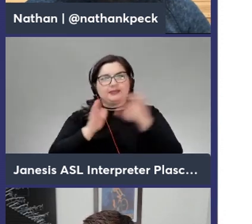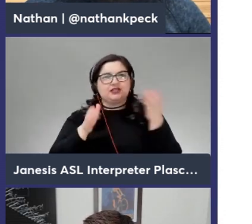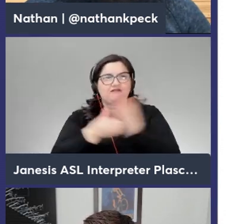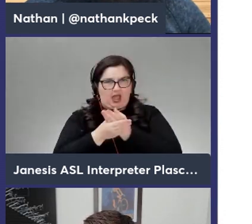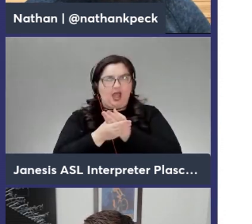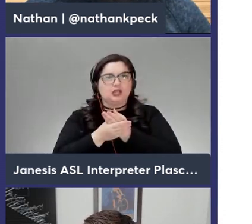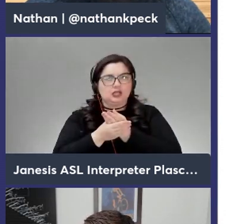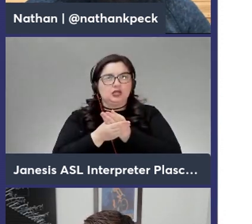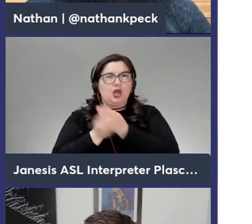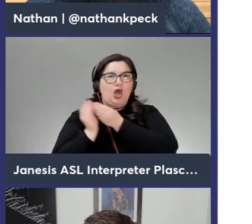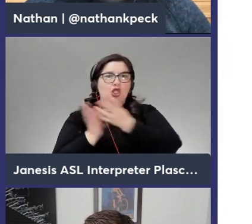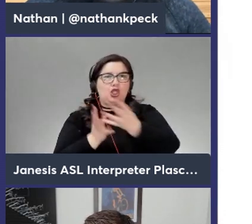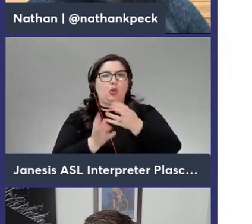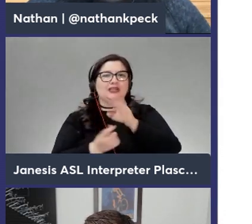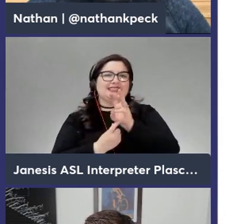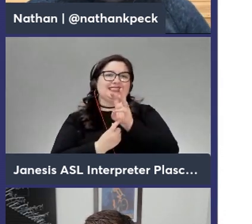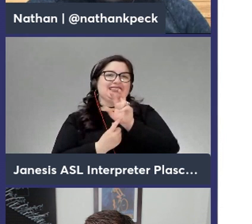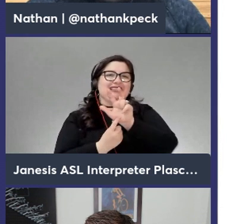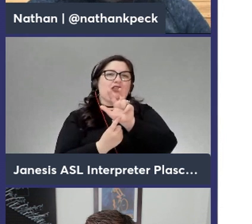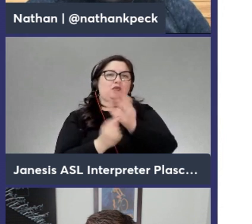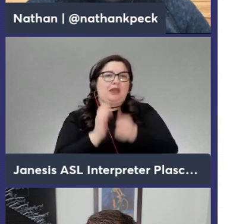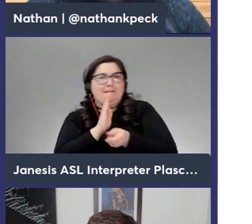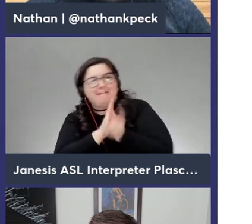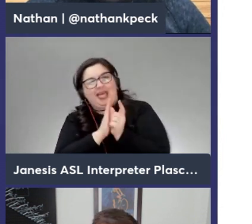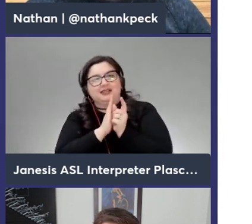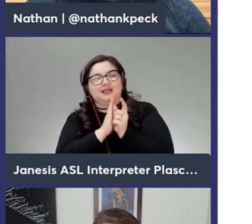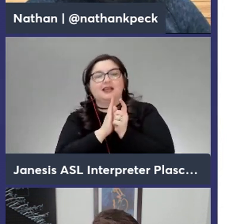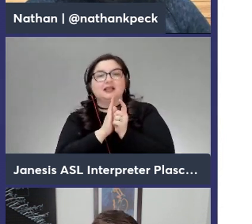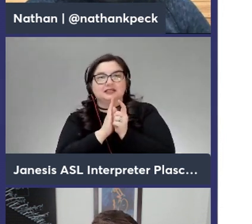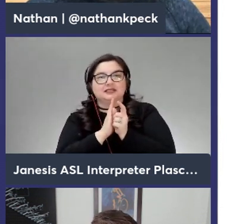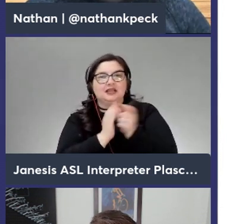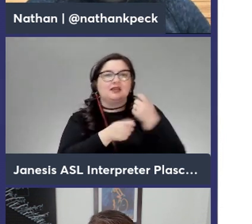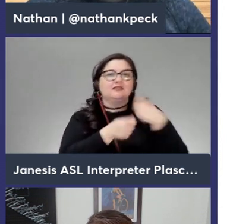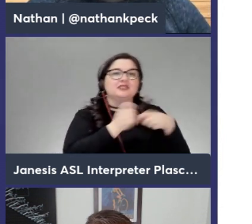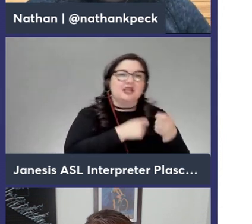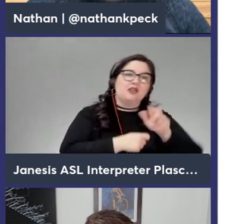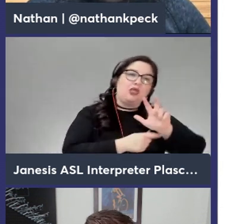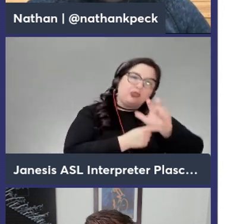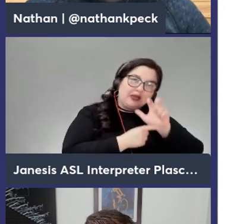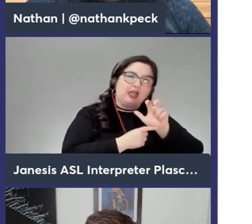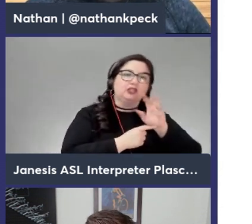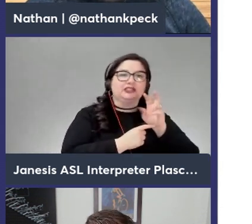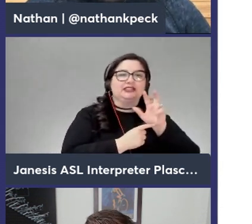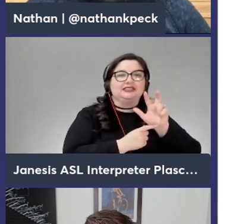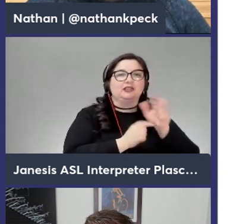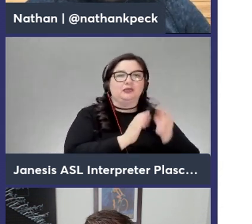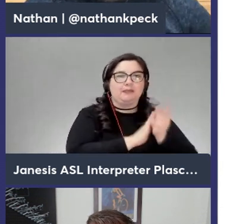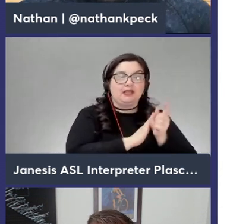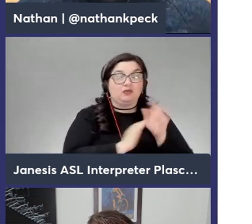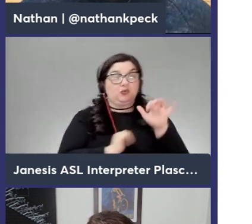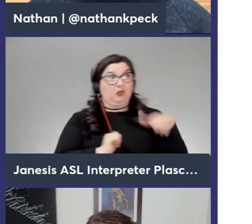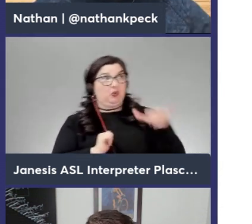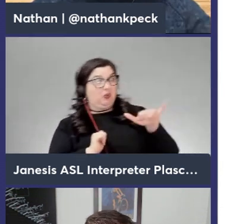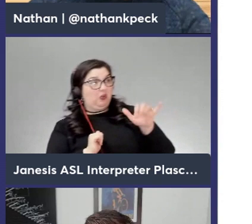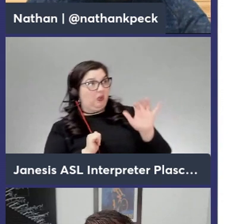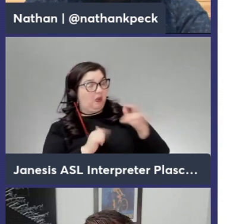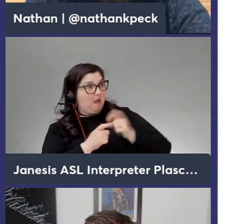was loaded in 63 millisecond versus 363 milliseconds over here on the ELBs. - Big difference. Big difference.